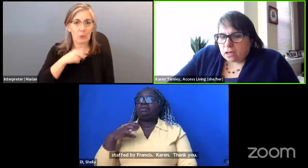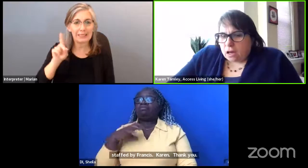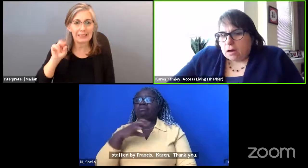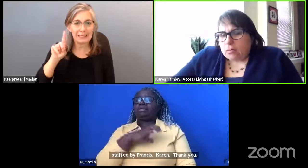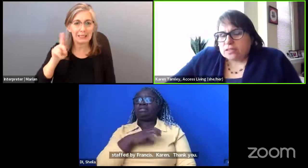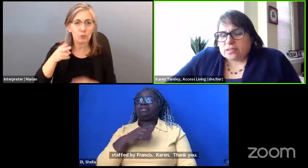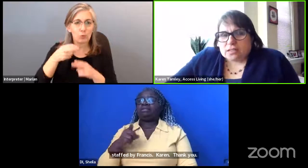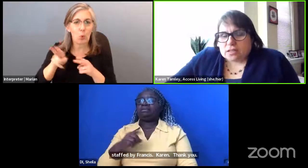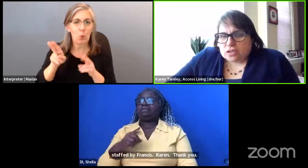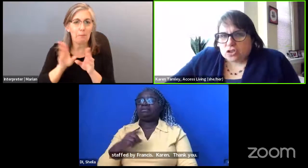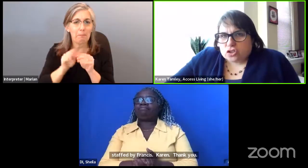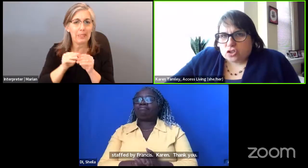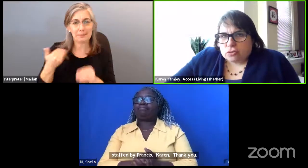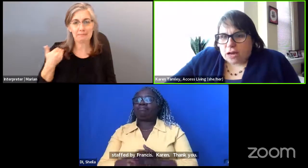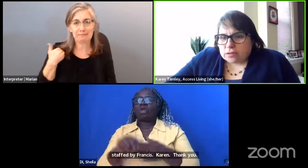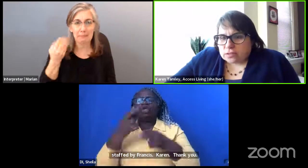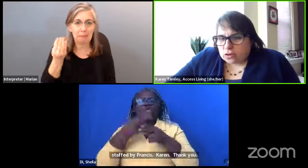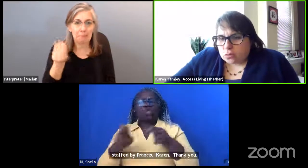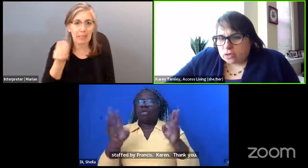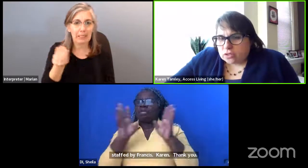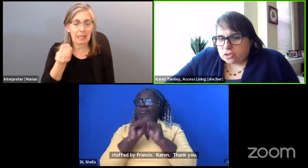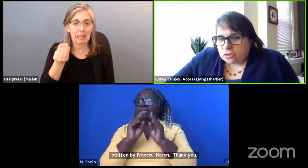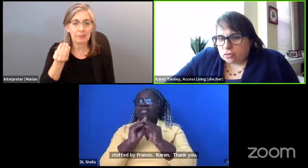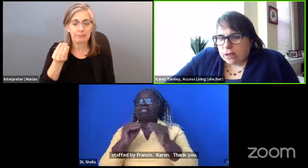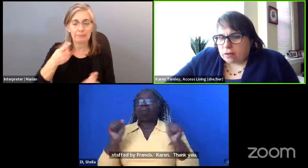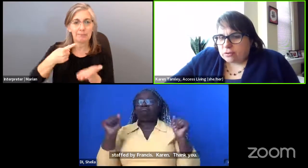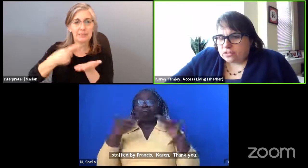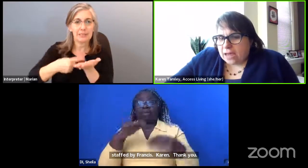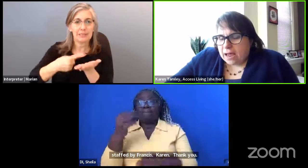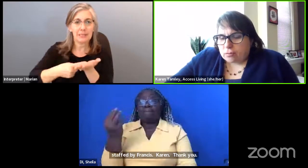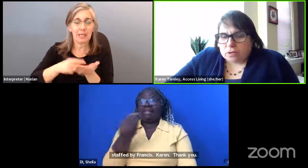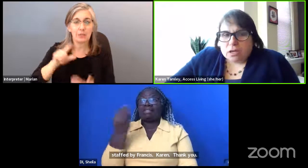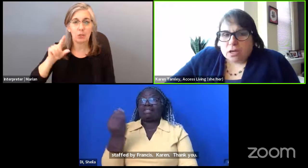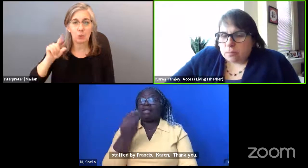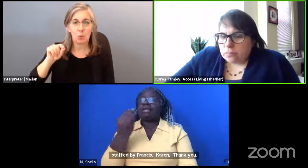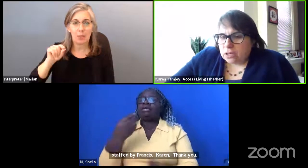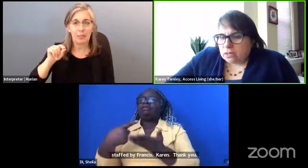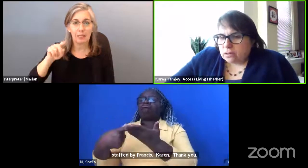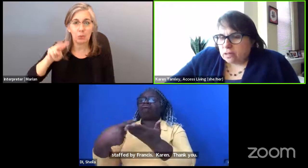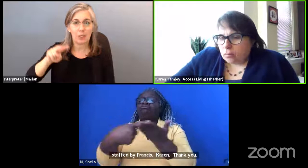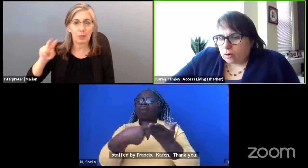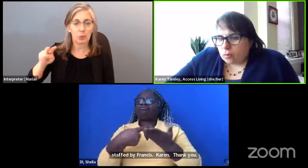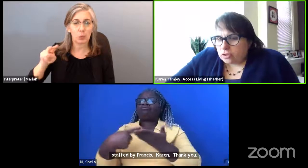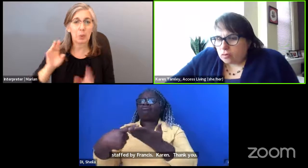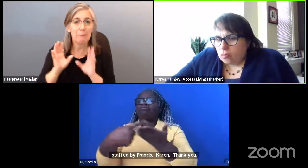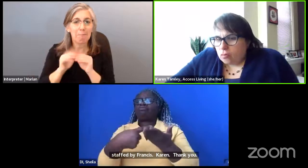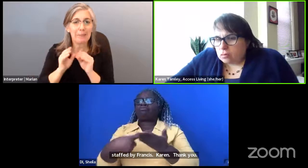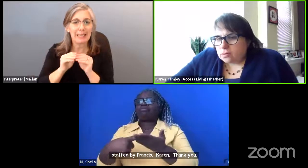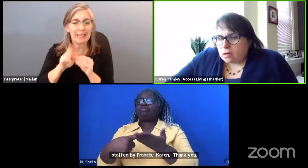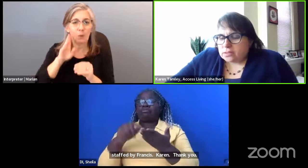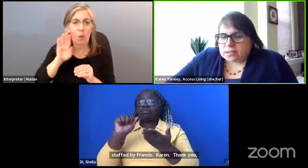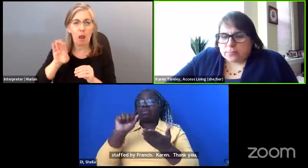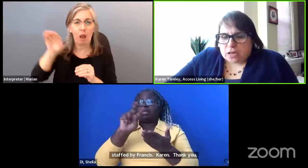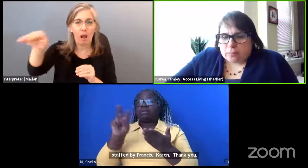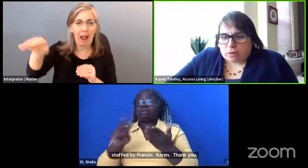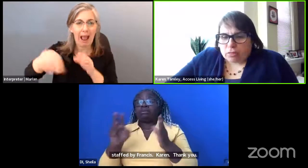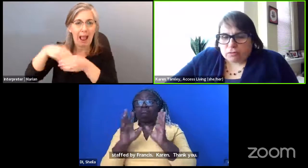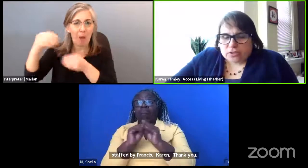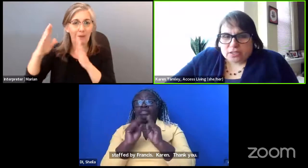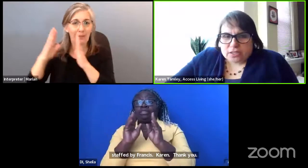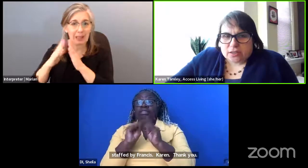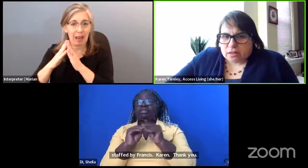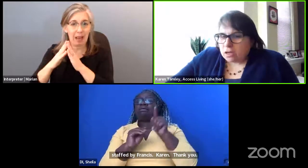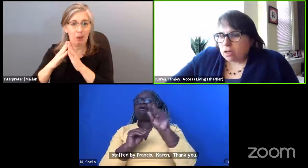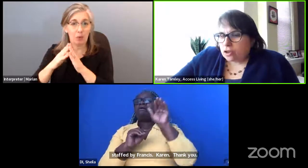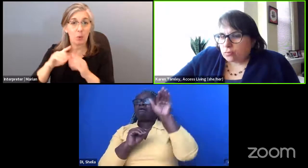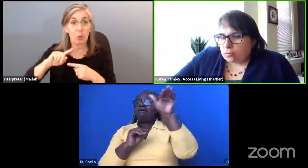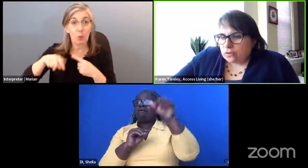We discussed the 2022 out-of-town meeting that we're going to hold on September 13th